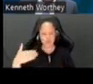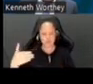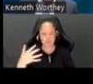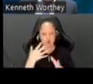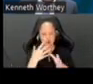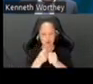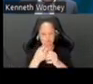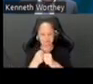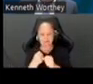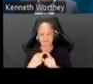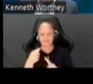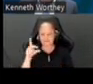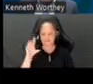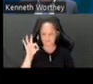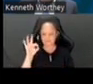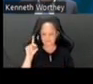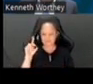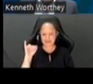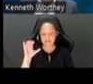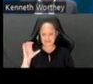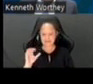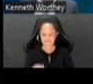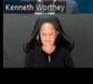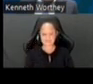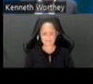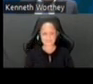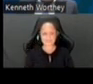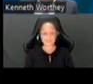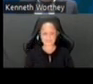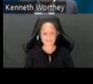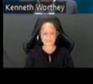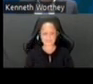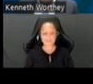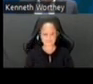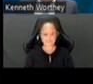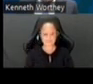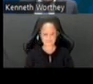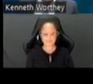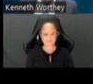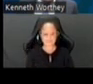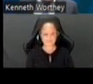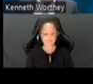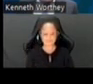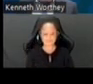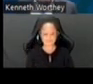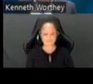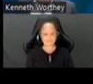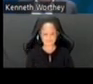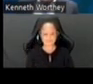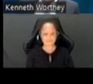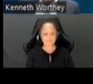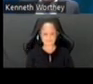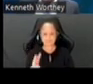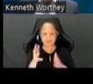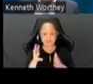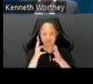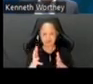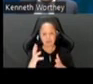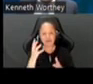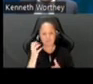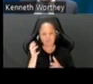Next slide. So, in the few minutes that I have left, I want to quickly go over the other